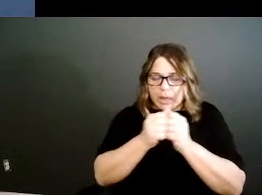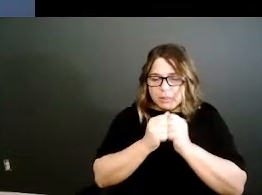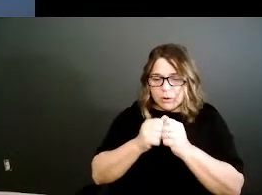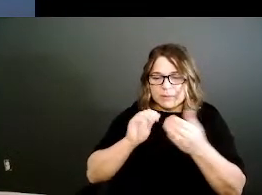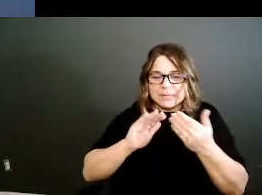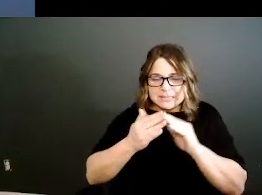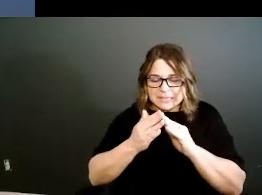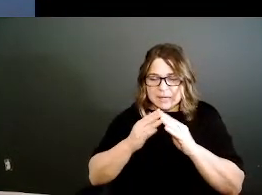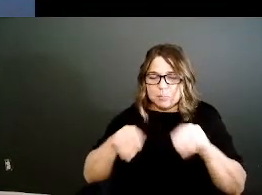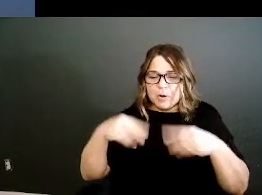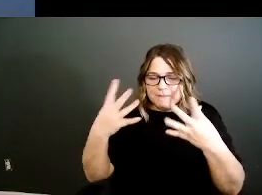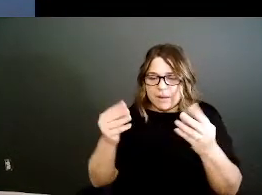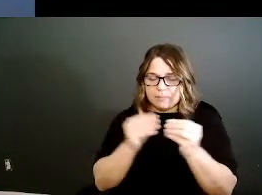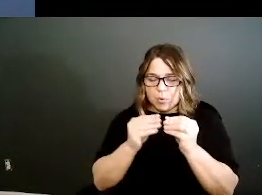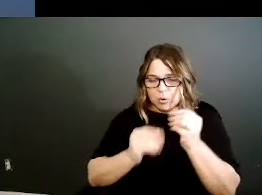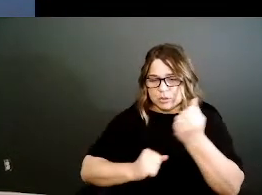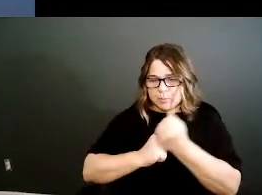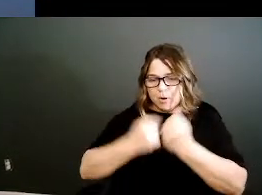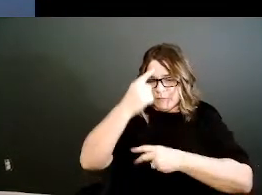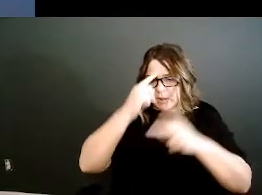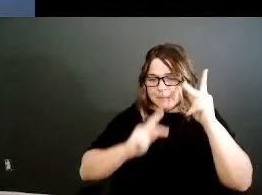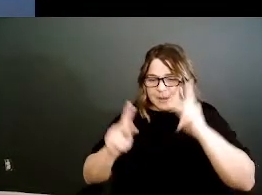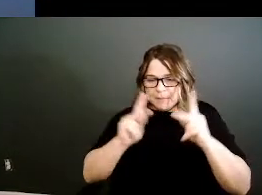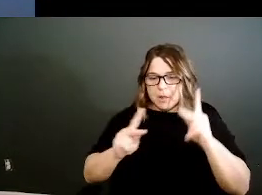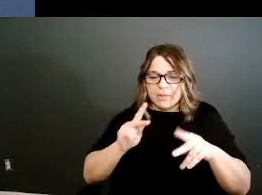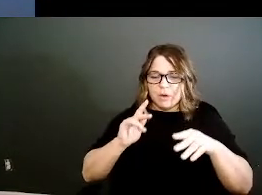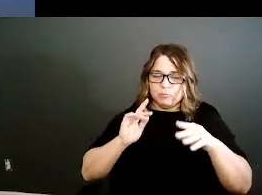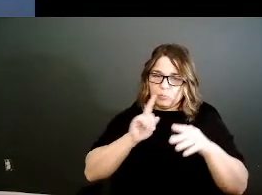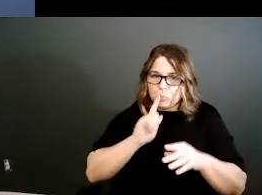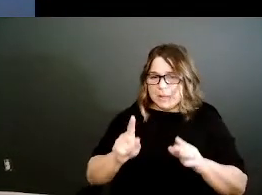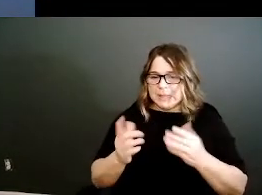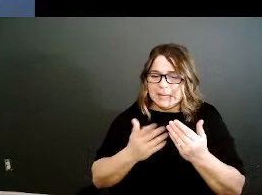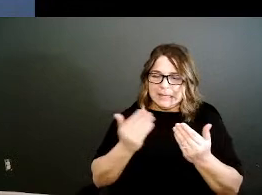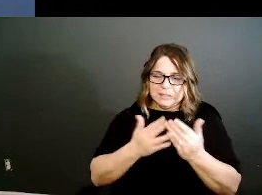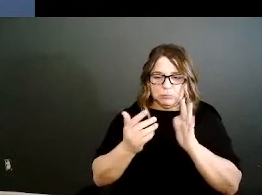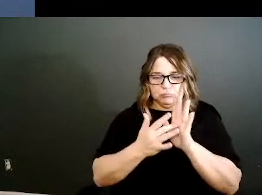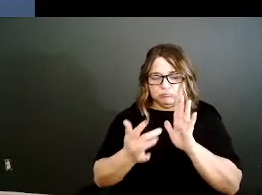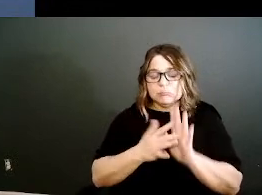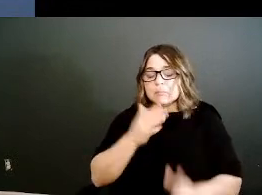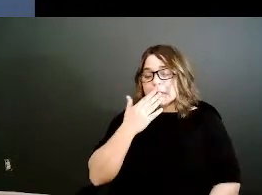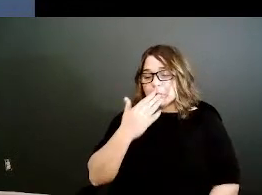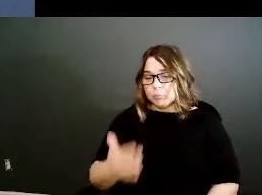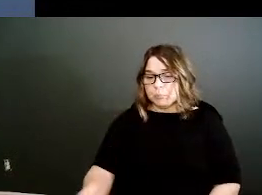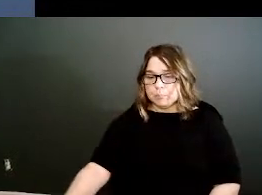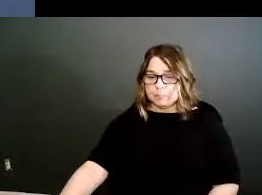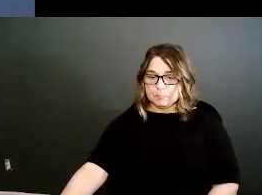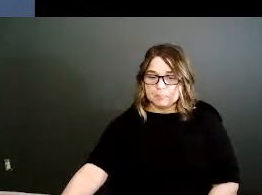≫ COUNCIL PRESIDENT BENDER: THANK YOU. OKAY. SO WE WILL NOW PROCEED WITH THE NEXT FIVE SPEAKERS, 66